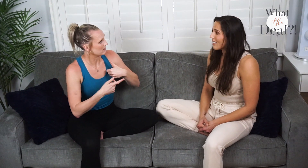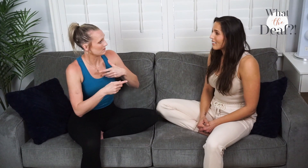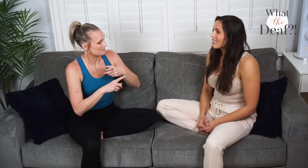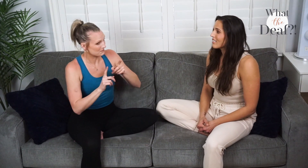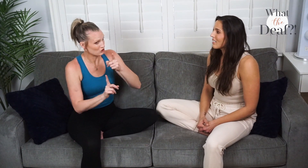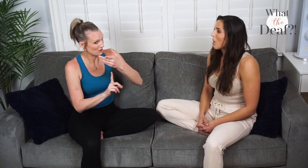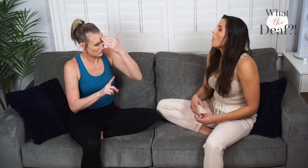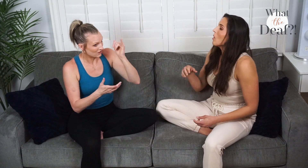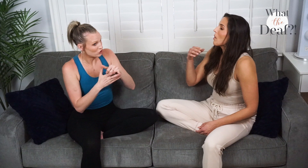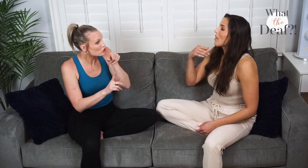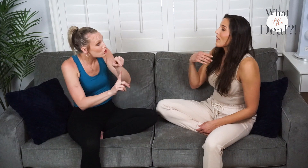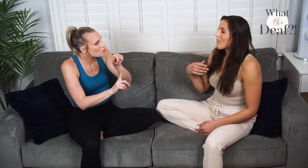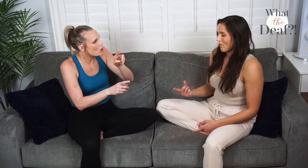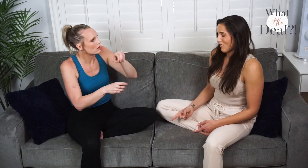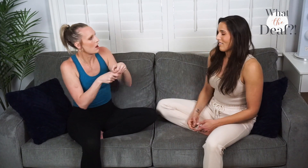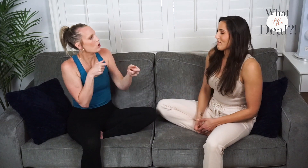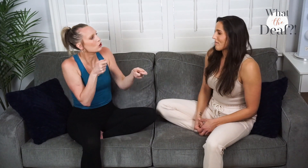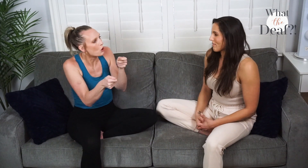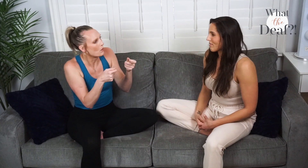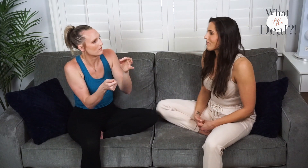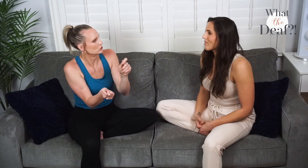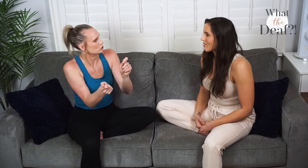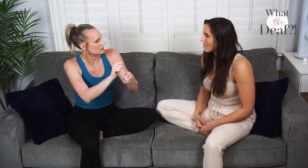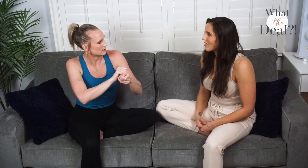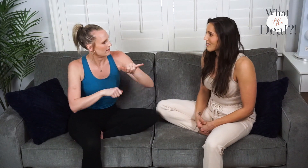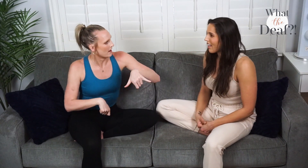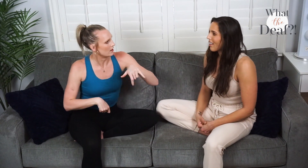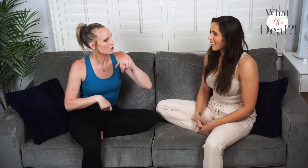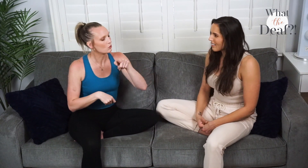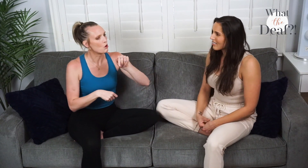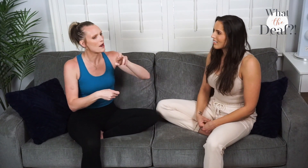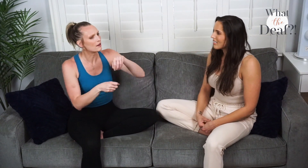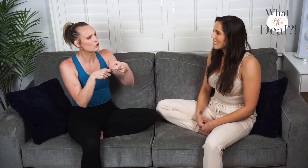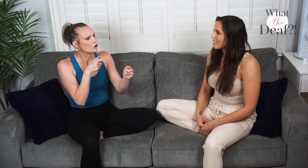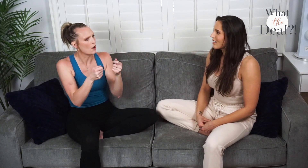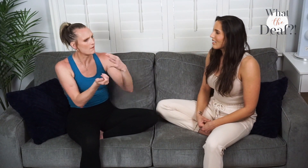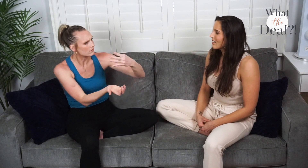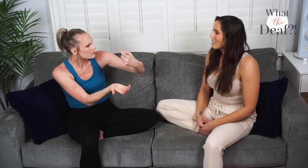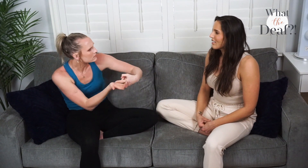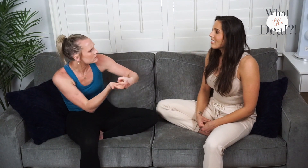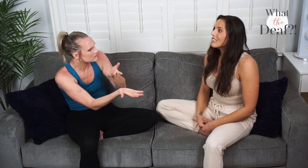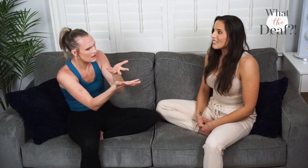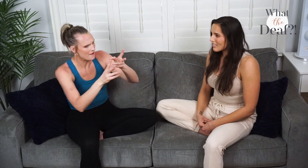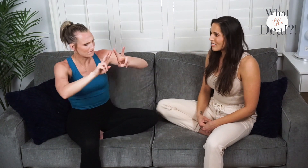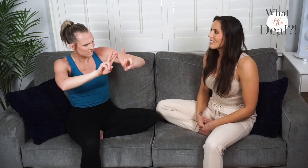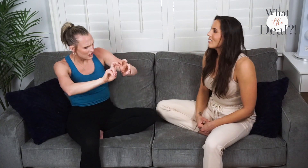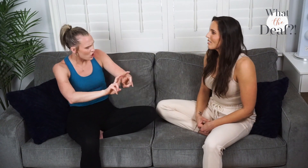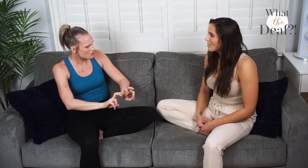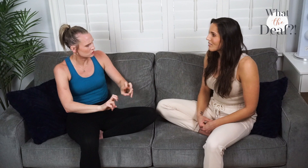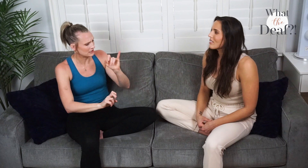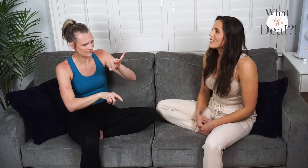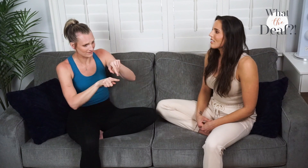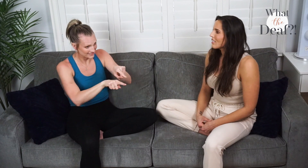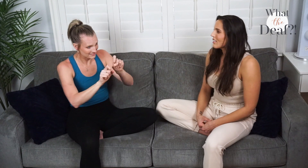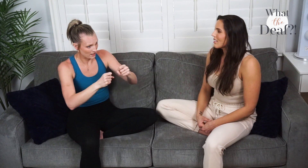but they forget that you are in control. You can change that. You’re in control of discussions and figuring out